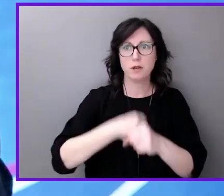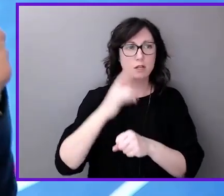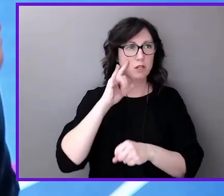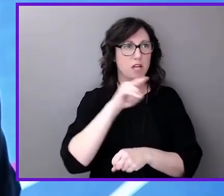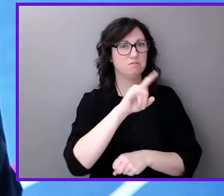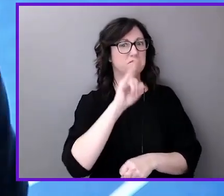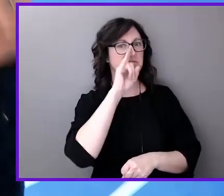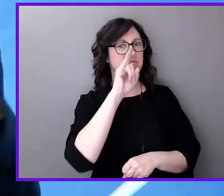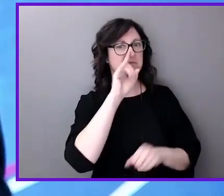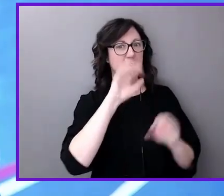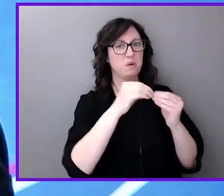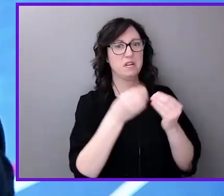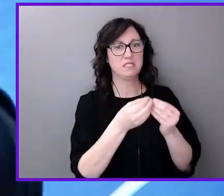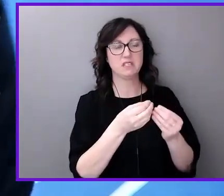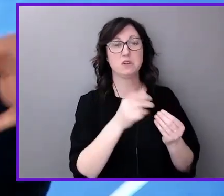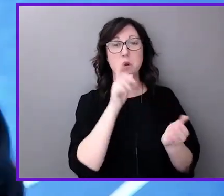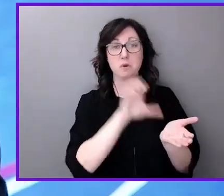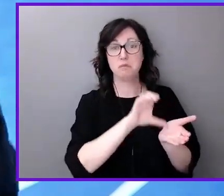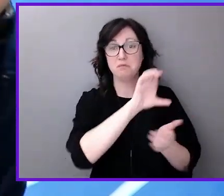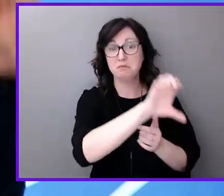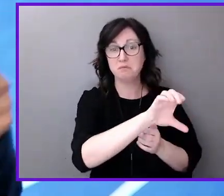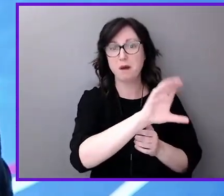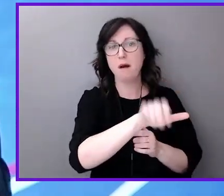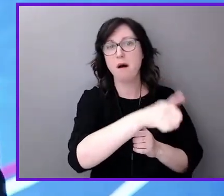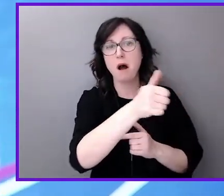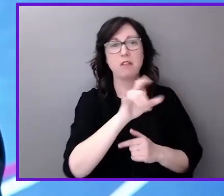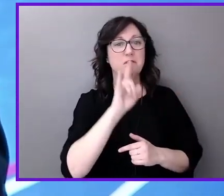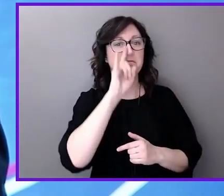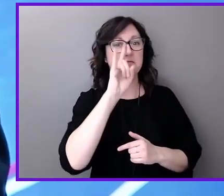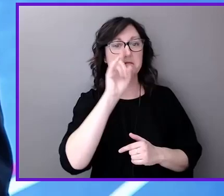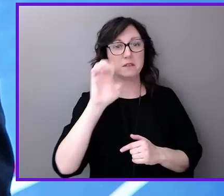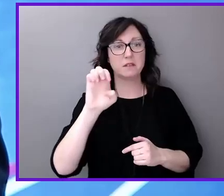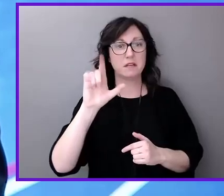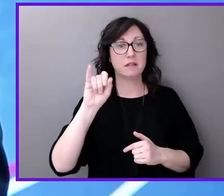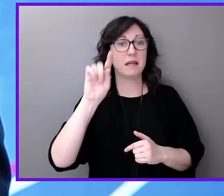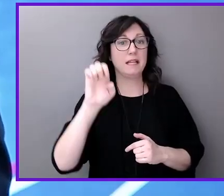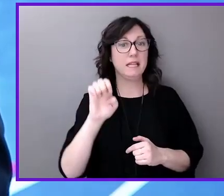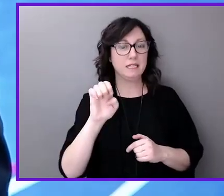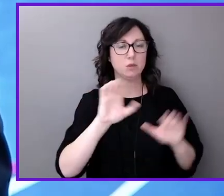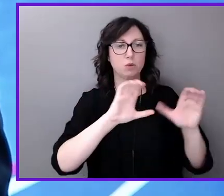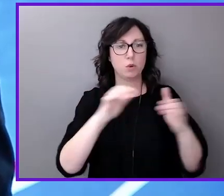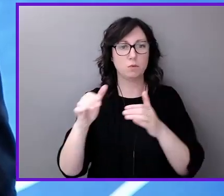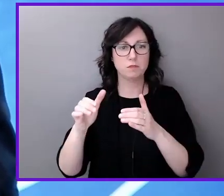funding elite organizations for elite people. And this is not what we should do.